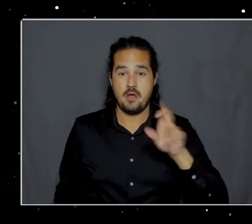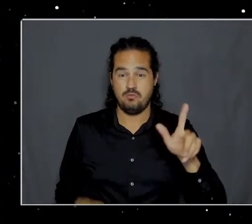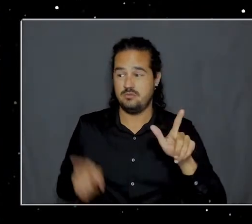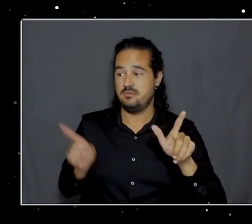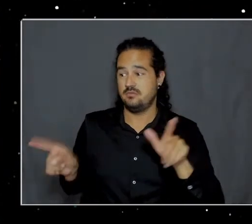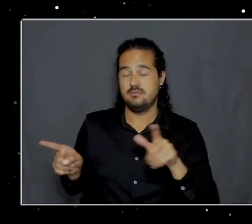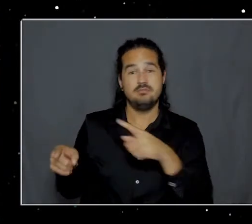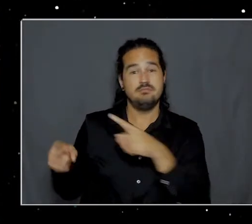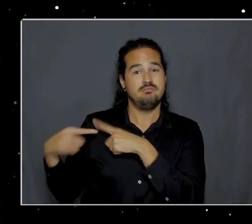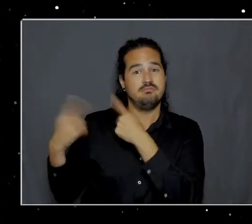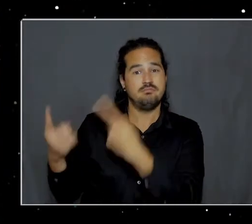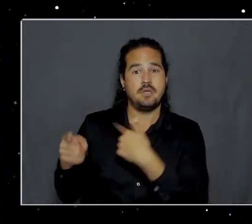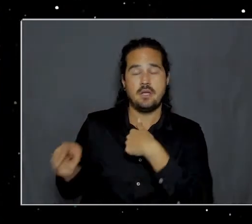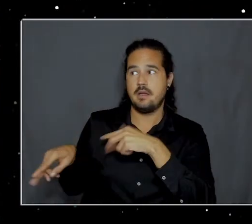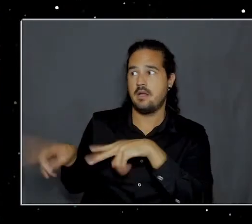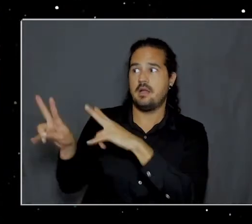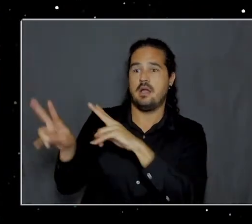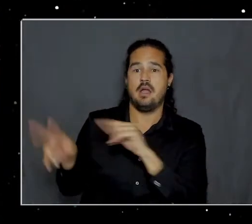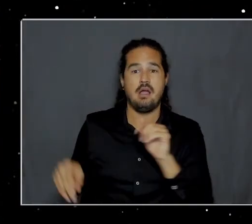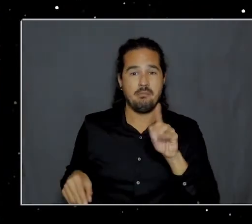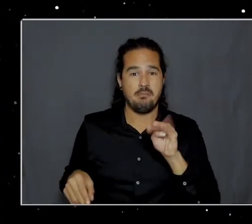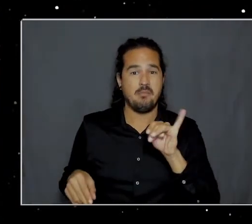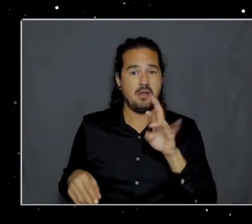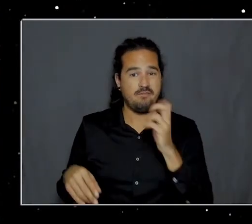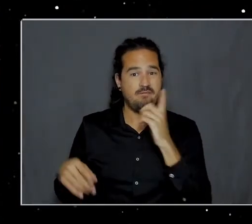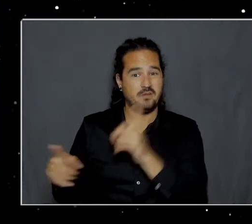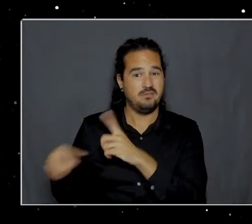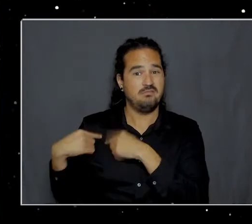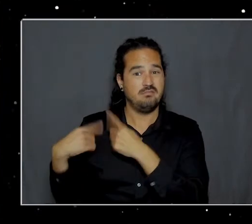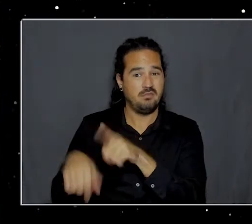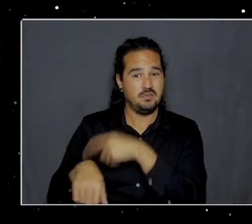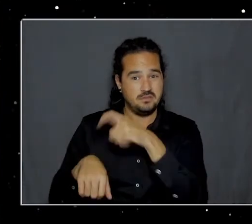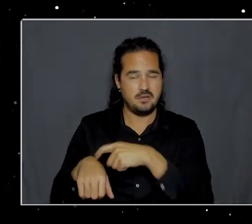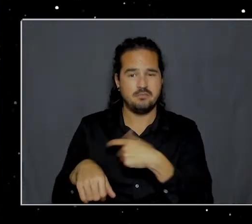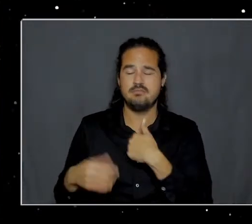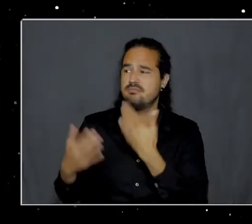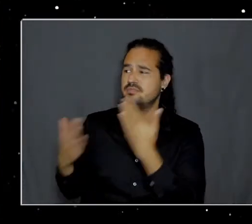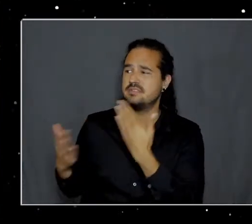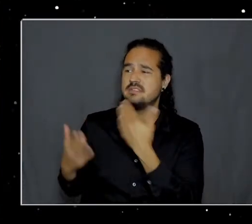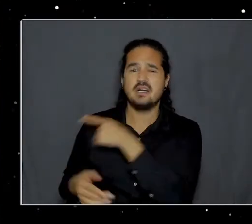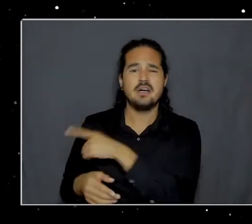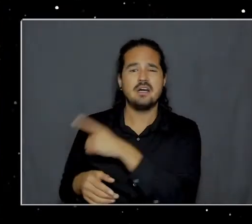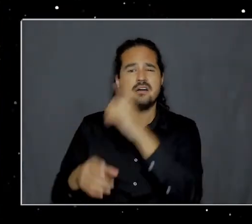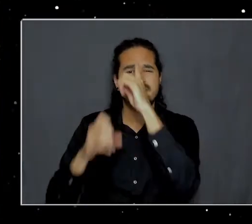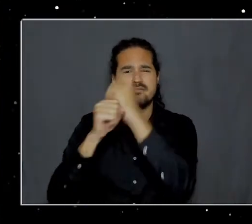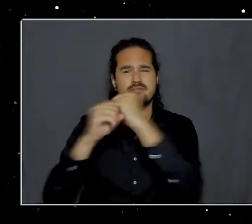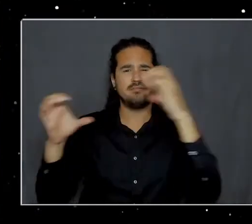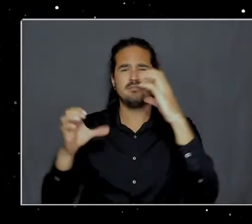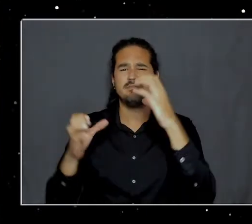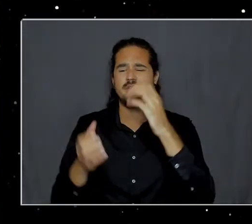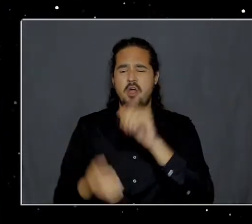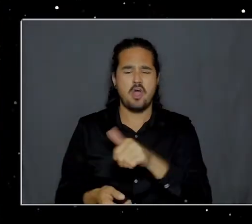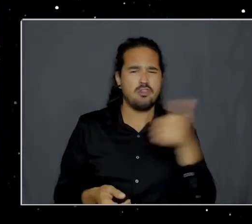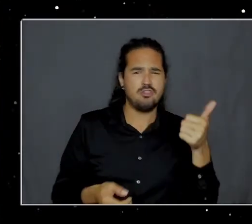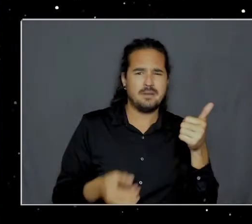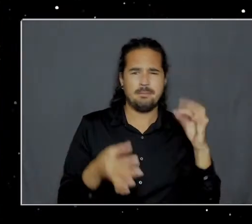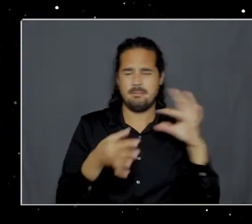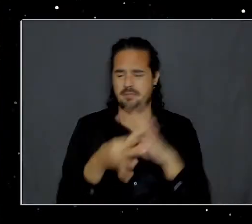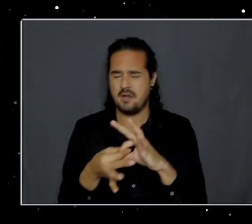IT WAS POWERFUL TO BE IN A CONVERSATION WITH JOHN POWELL, A PERSON WHO I'VE ADMIRED FOR A LONG TIME. I APPRECIATE HOW HE TIED TOGETHER THE CONCEPTS OF